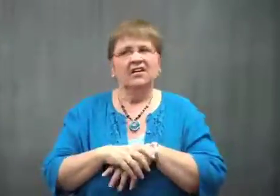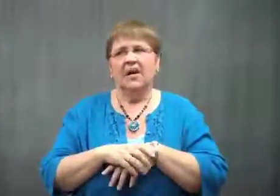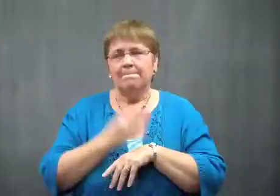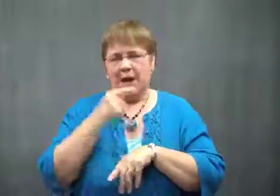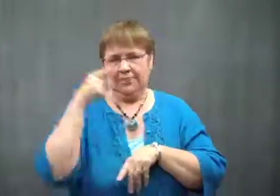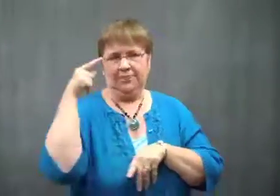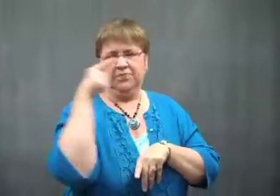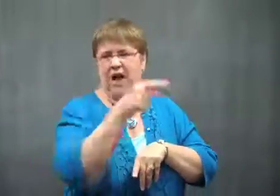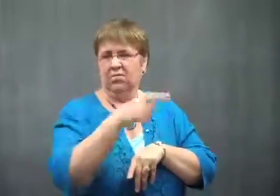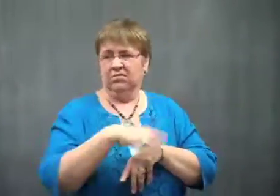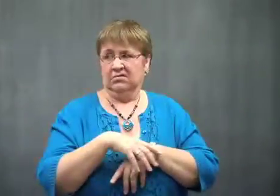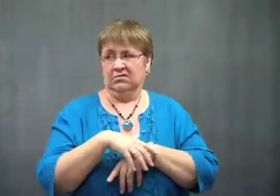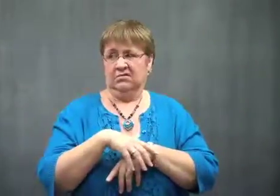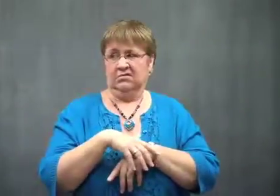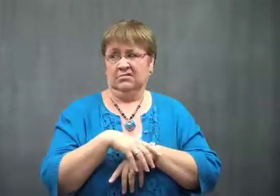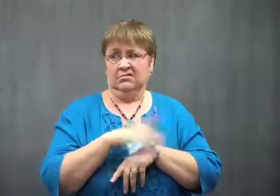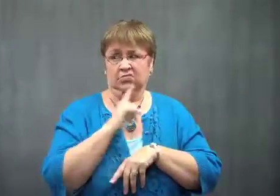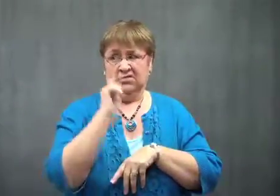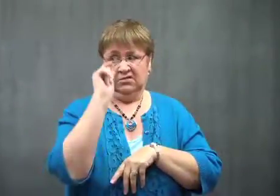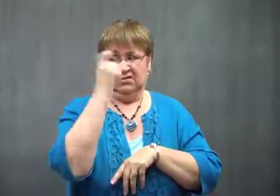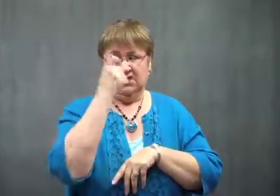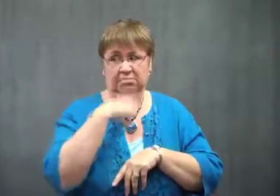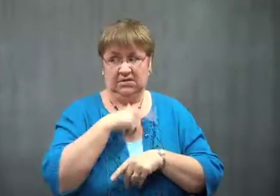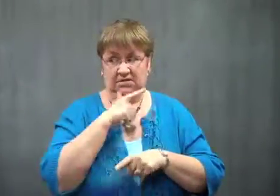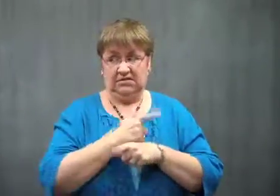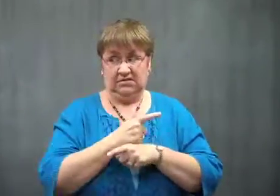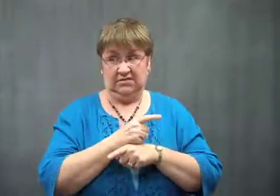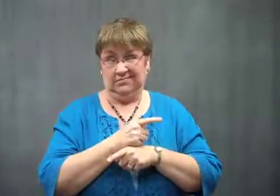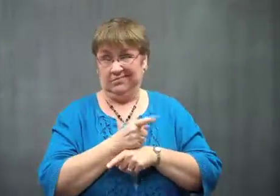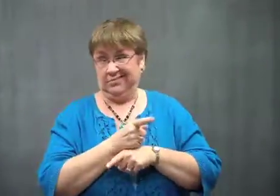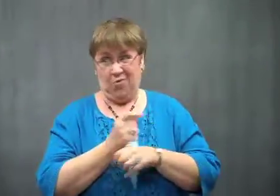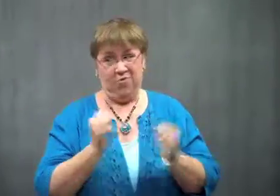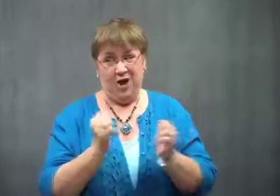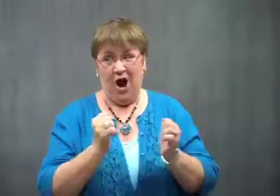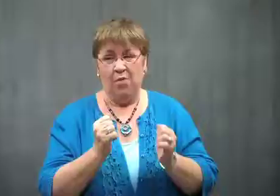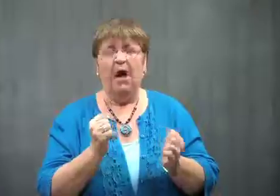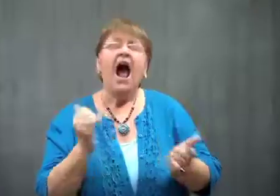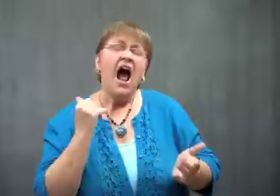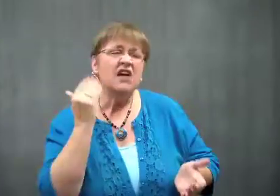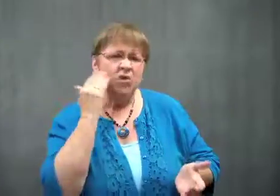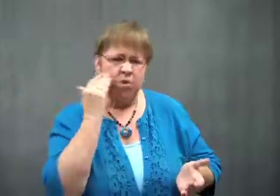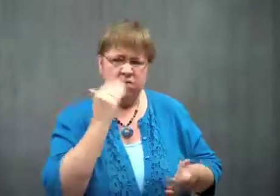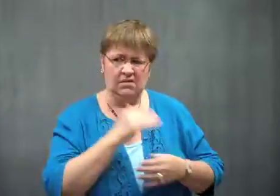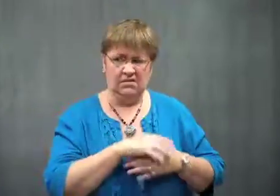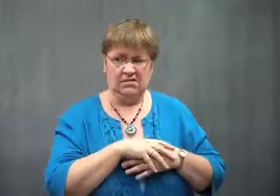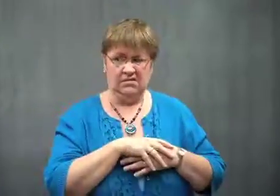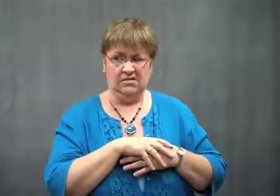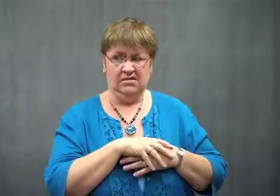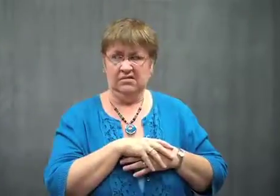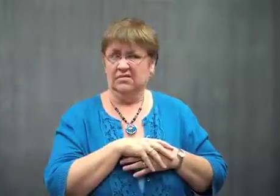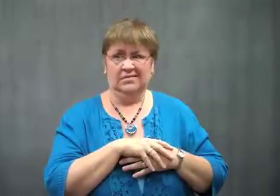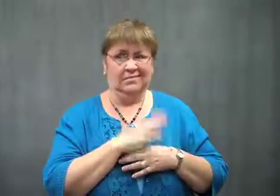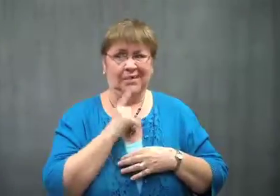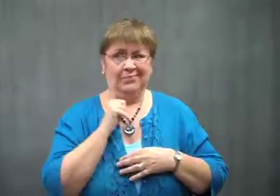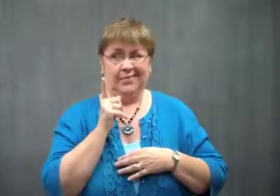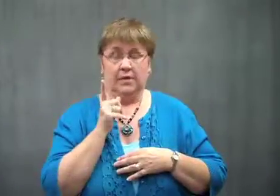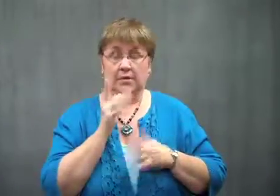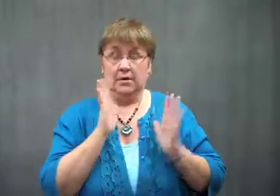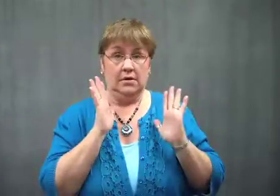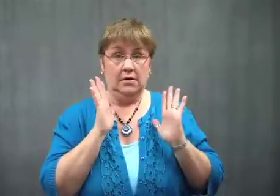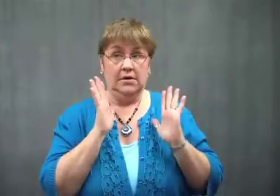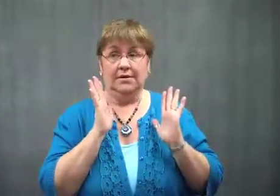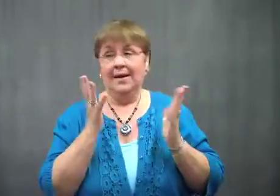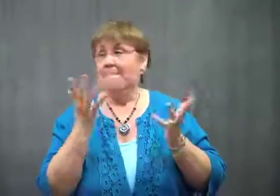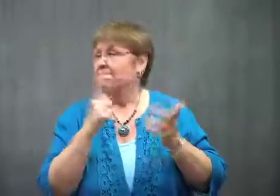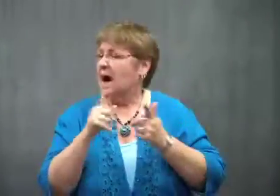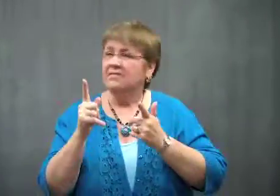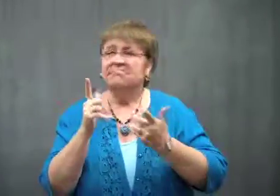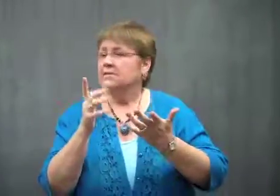They would grimace and say, "We're going the other place."